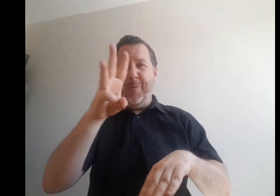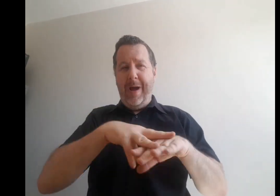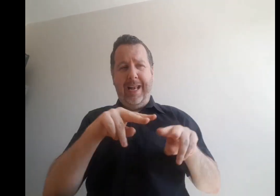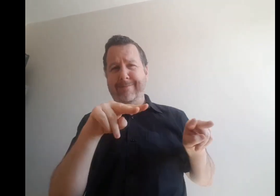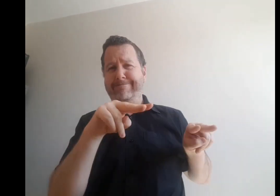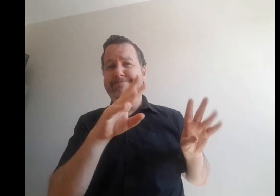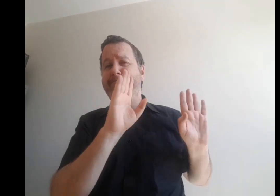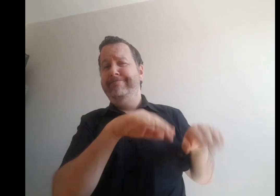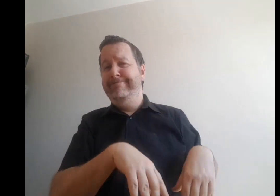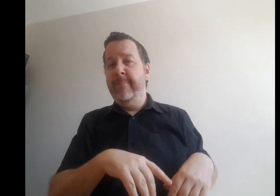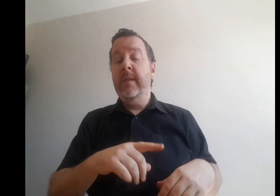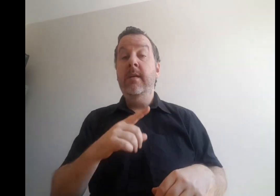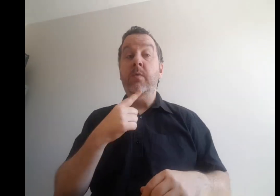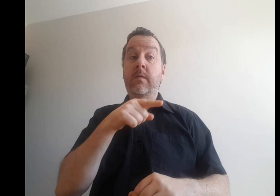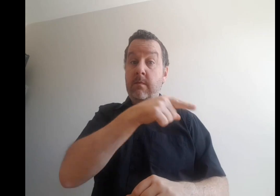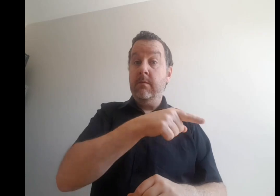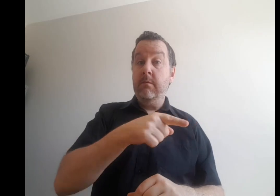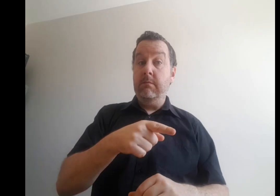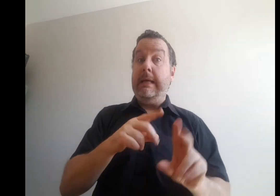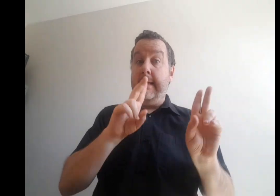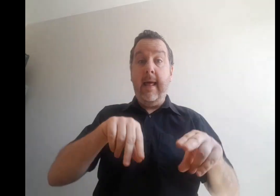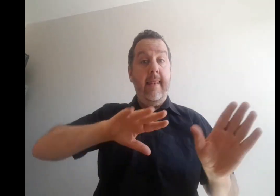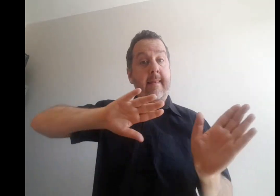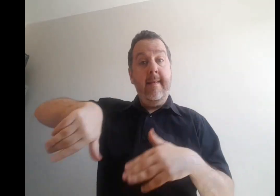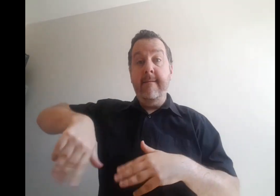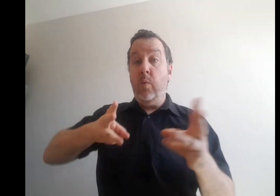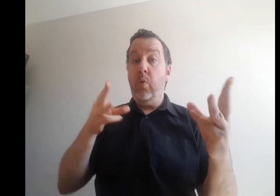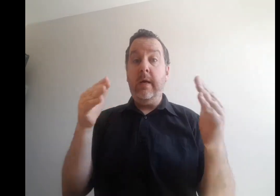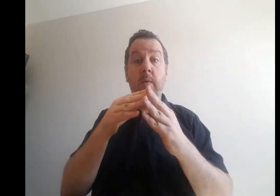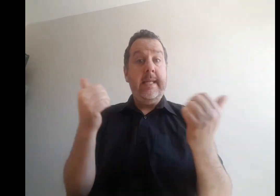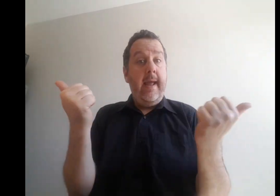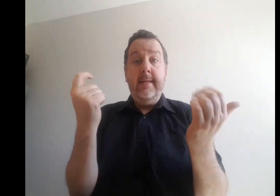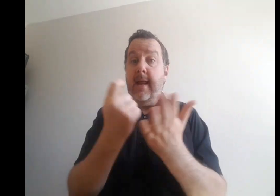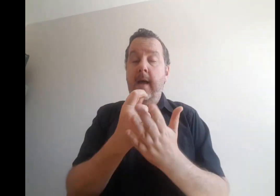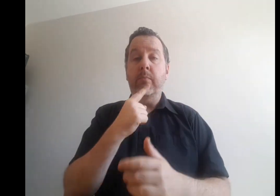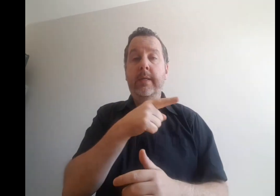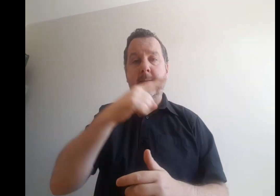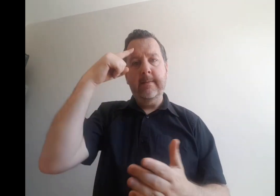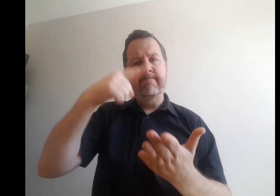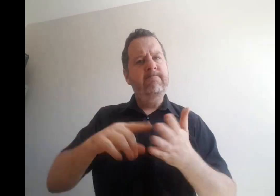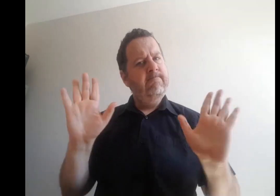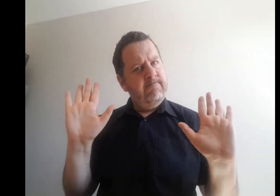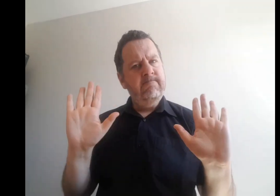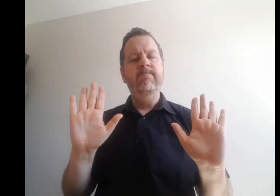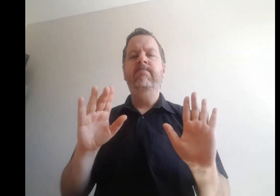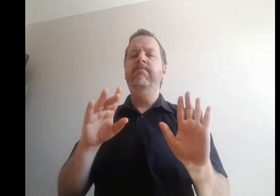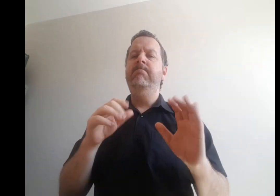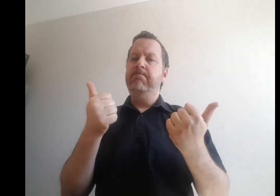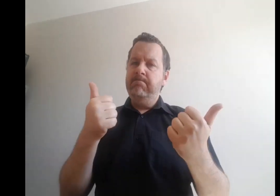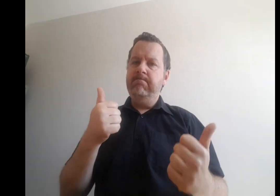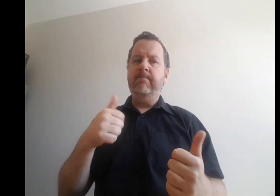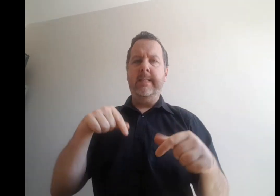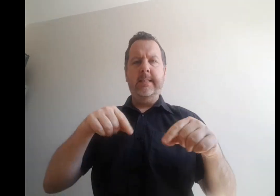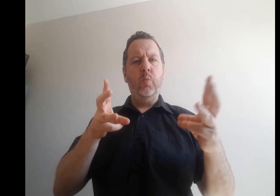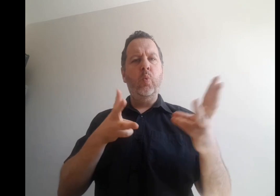As someone who could have left the workforce at any time, he decided, 'look - this is working for me.'